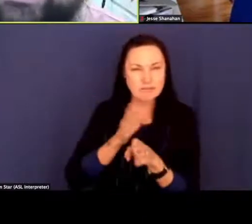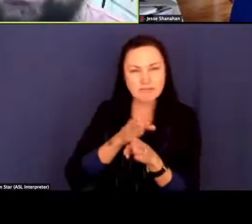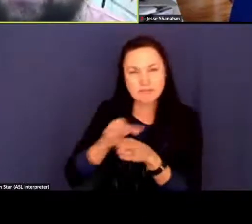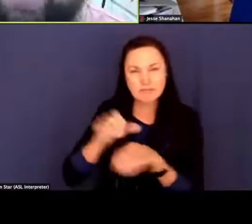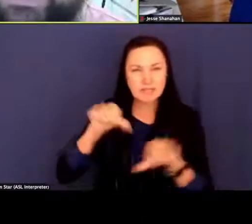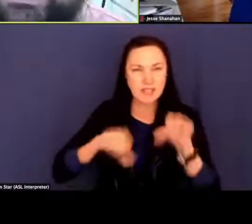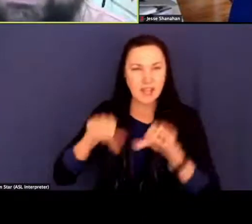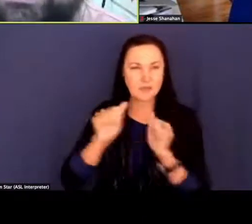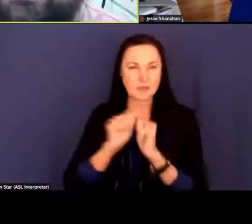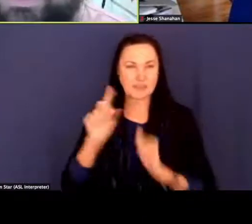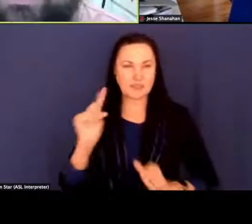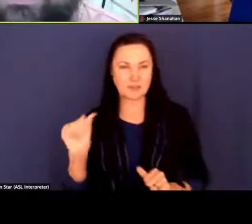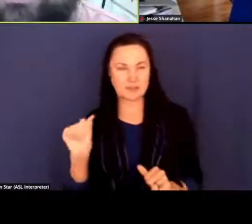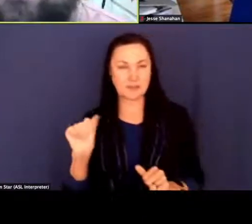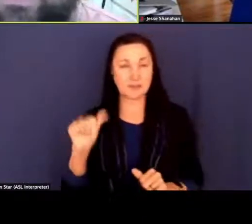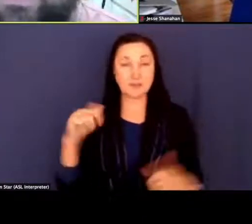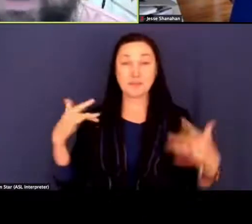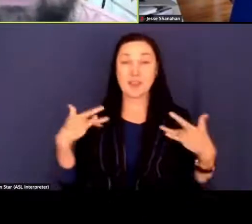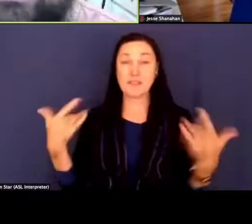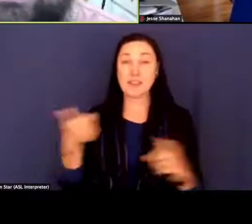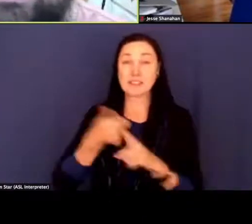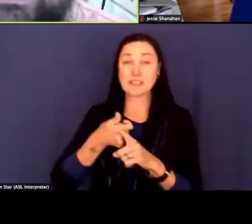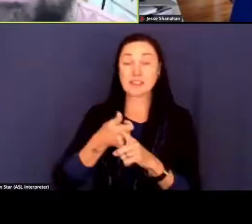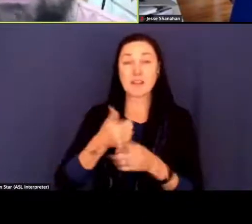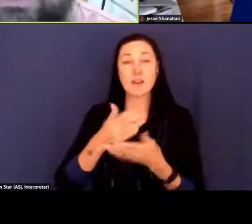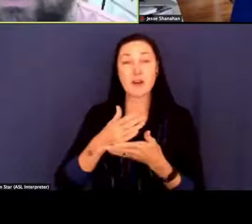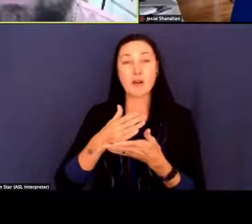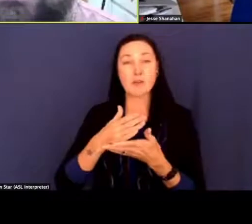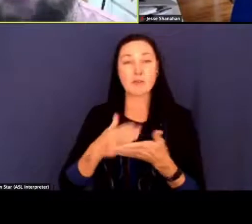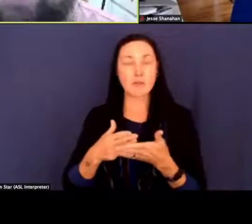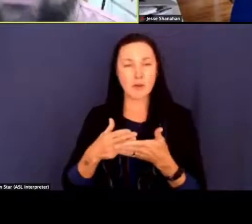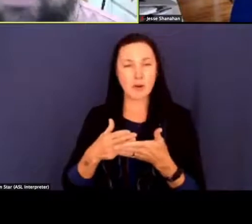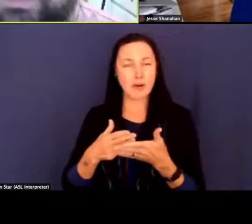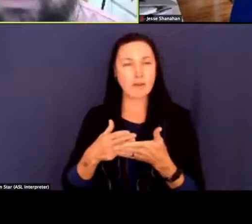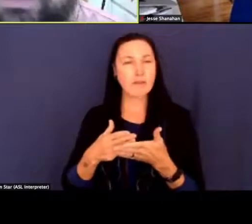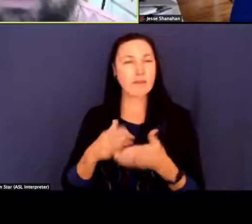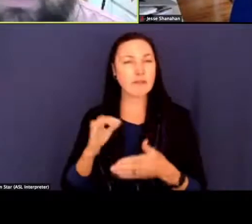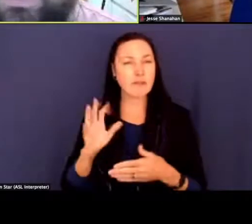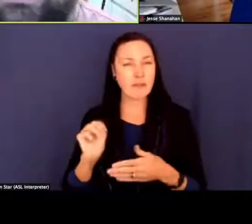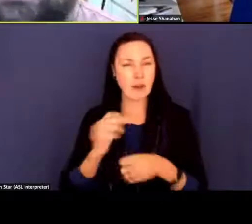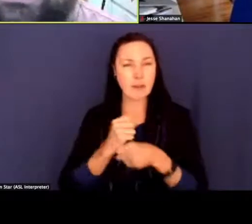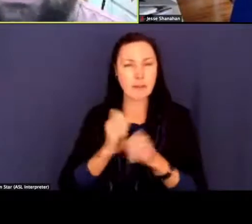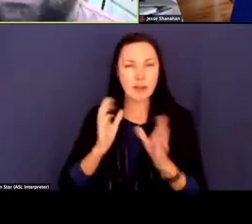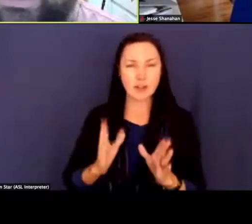This event is part of the fall MAKERS Series hosted by Illimitable, an organization